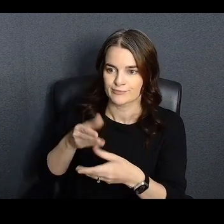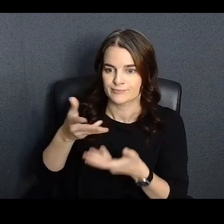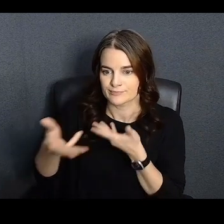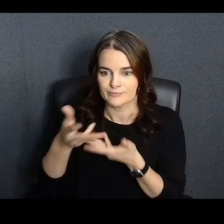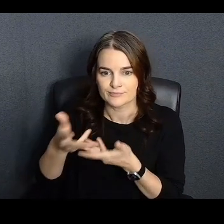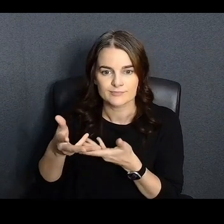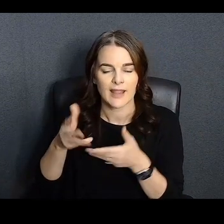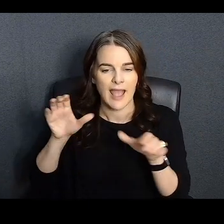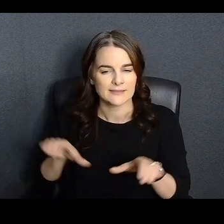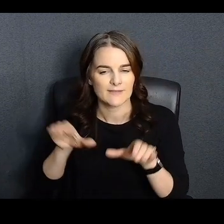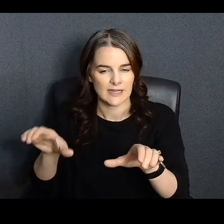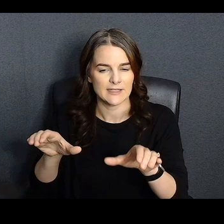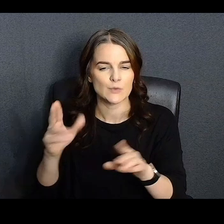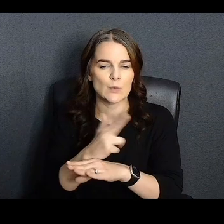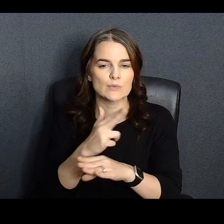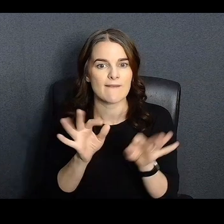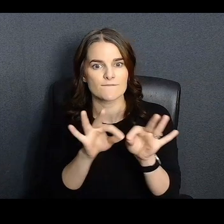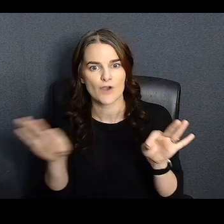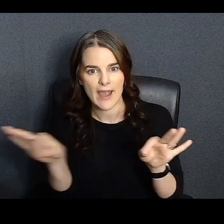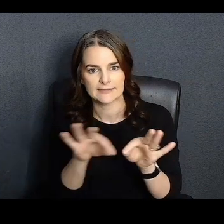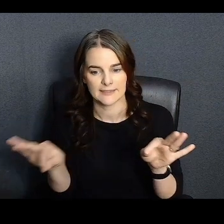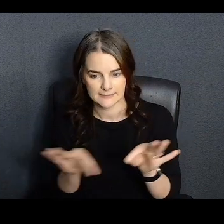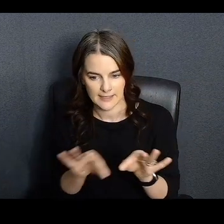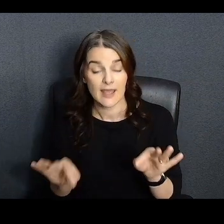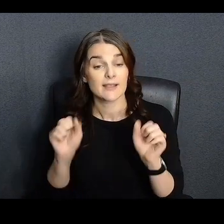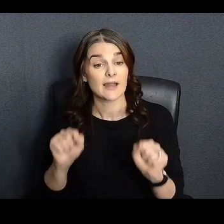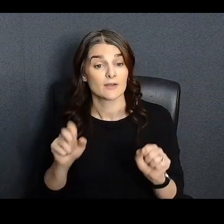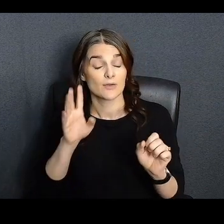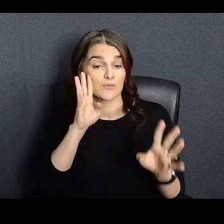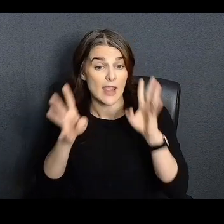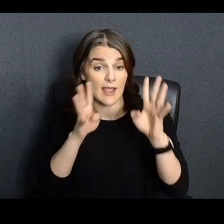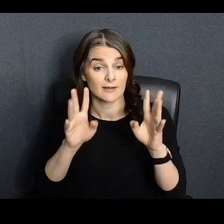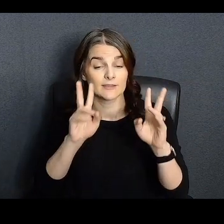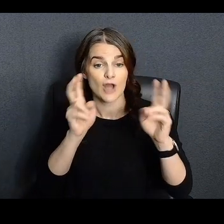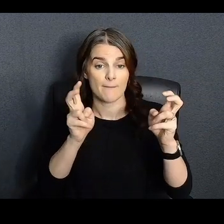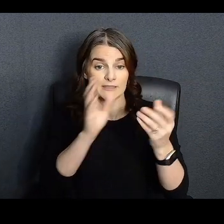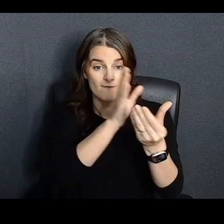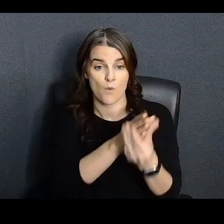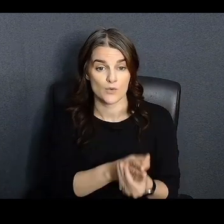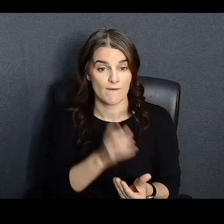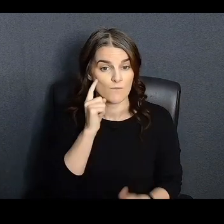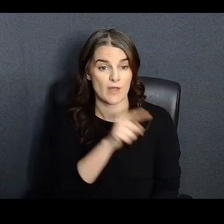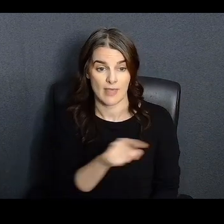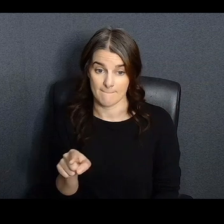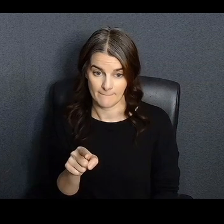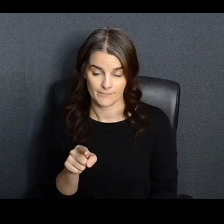using phrases, we can create a Topics folder for them. So on the Readings Topics folder,